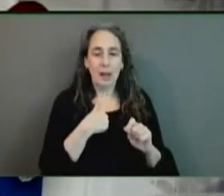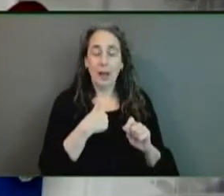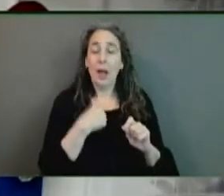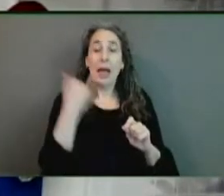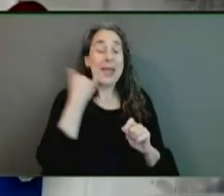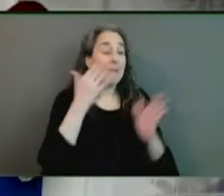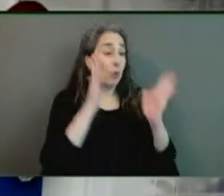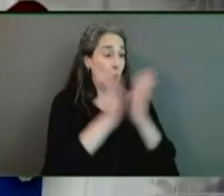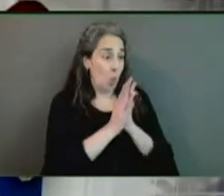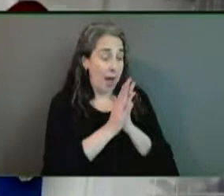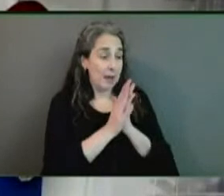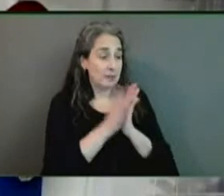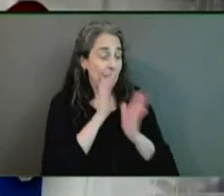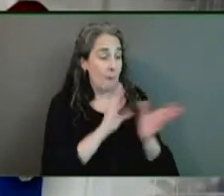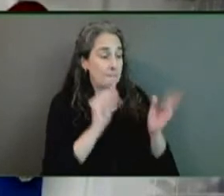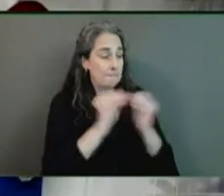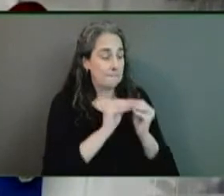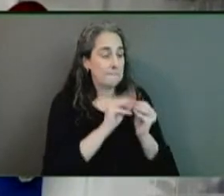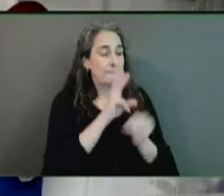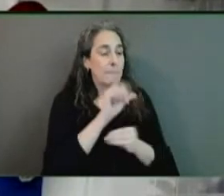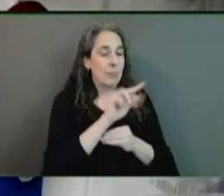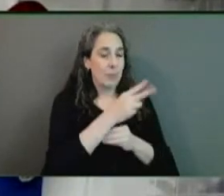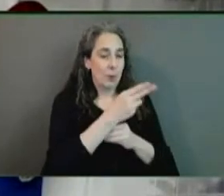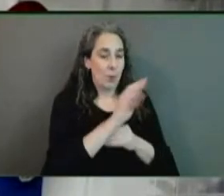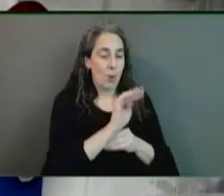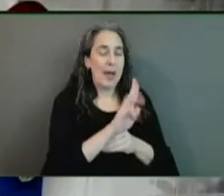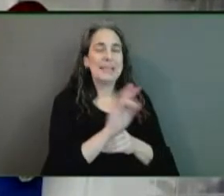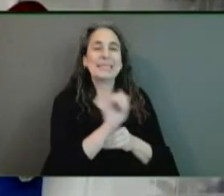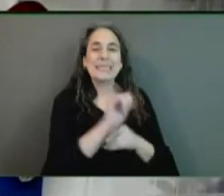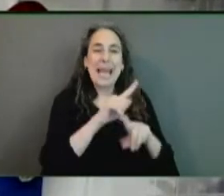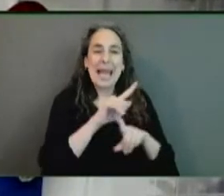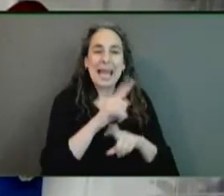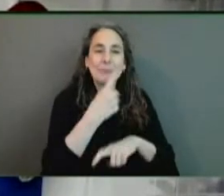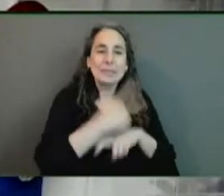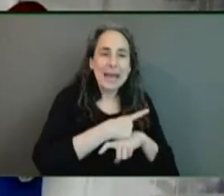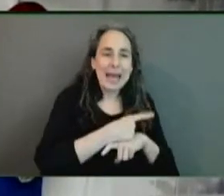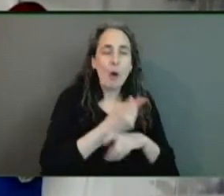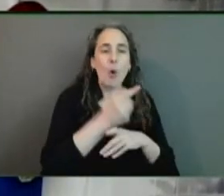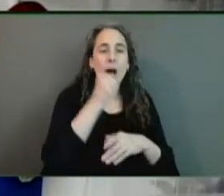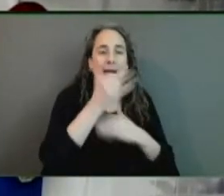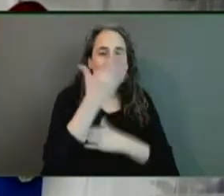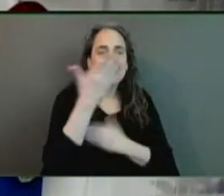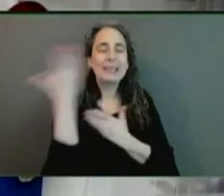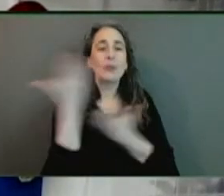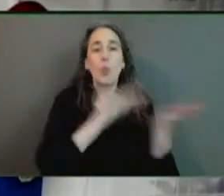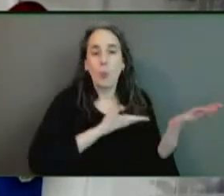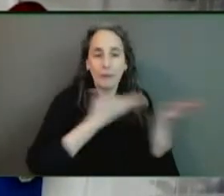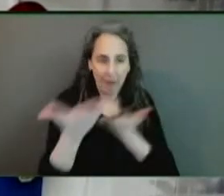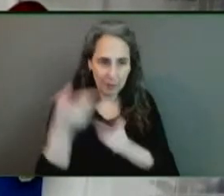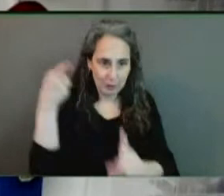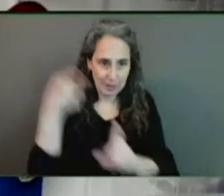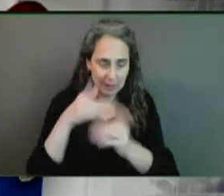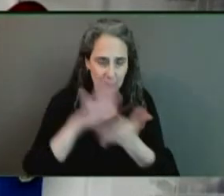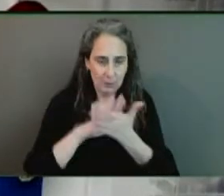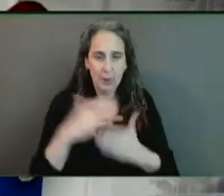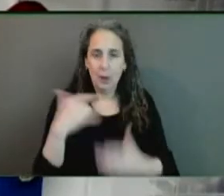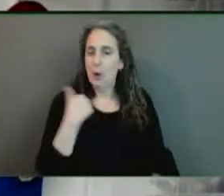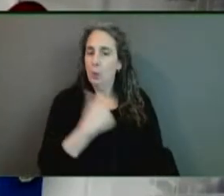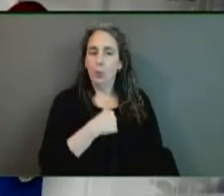enrollment change. We are out there when I request is made a warehouse will provide it with